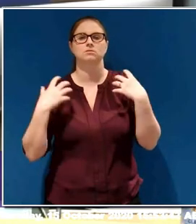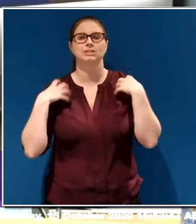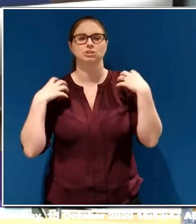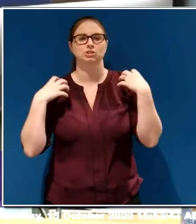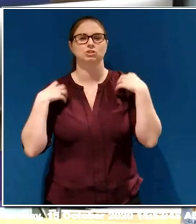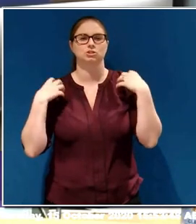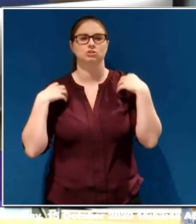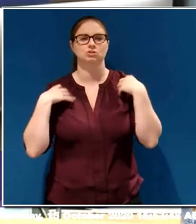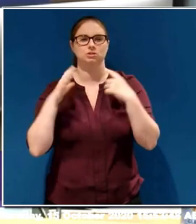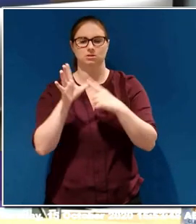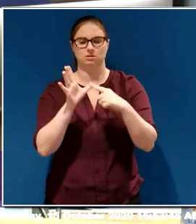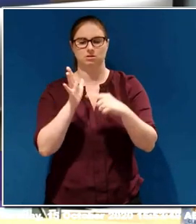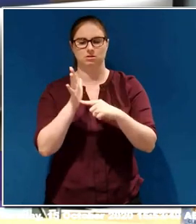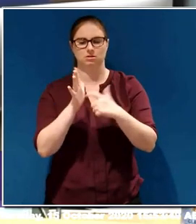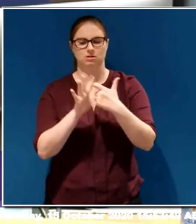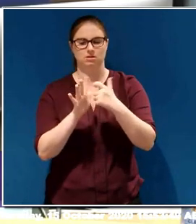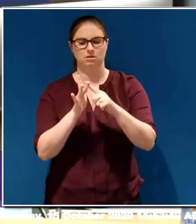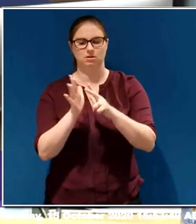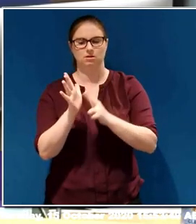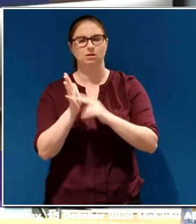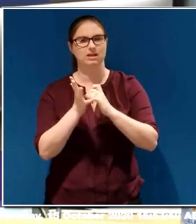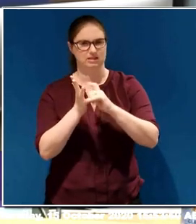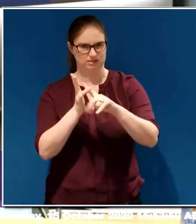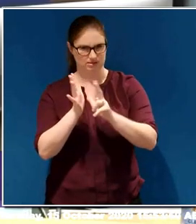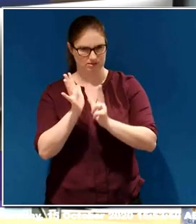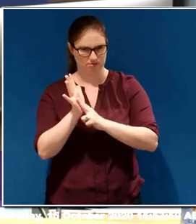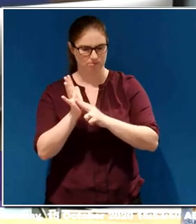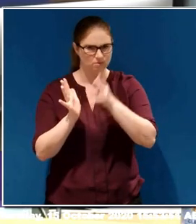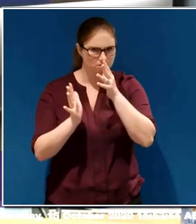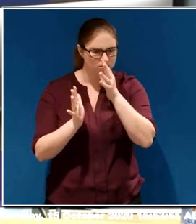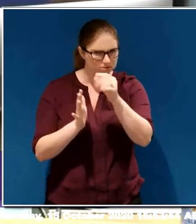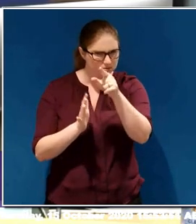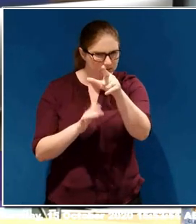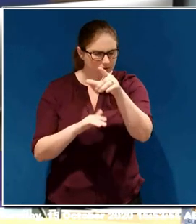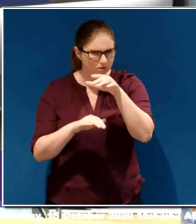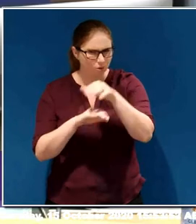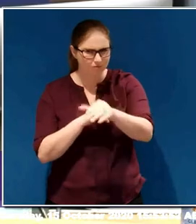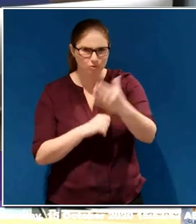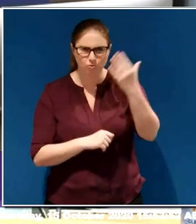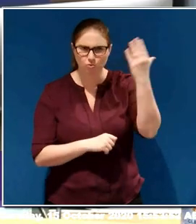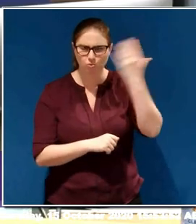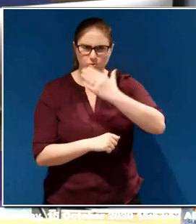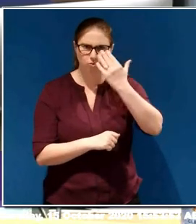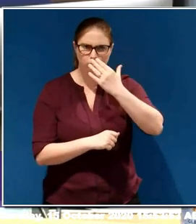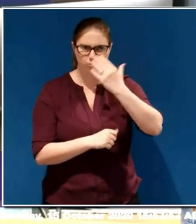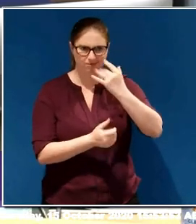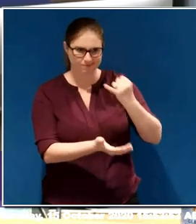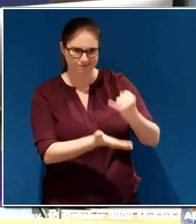failure at school for children with disability into the prison pipeline.